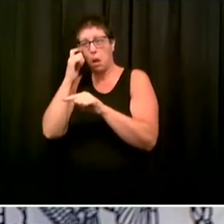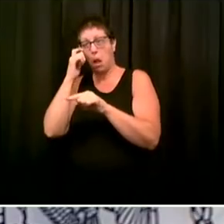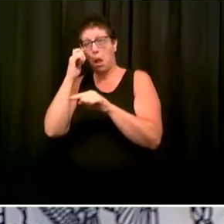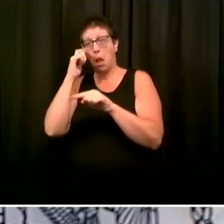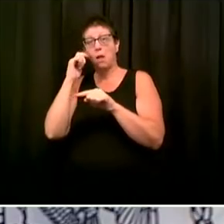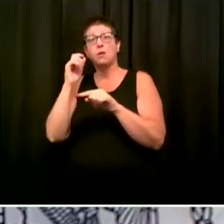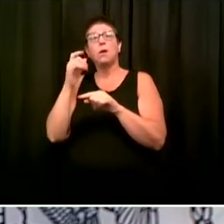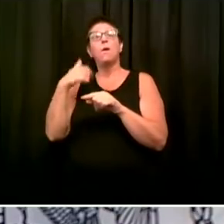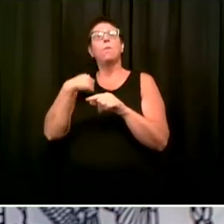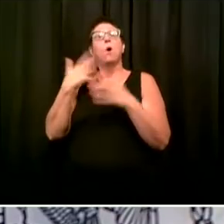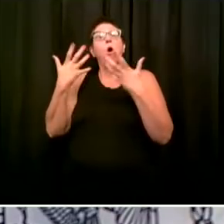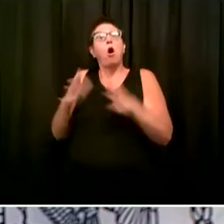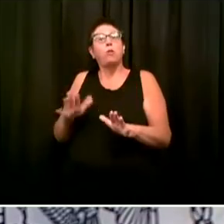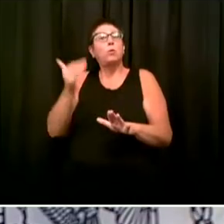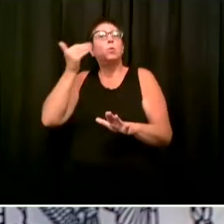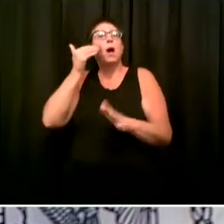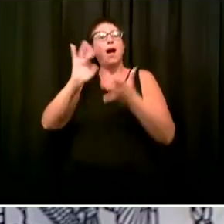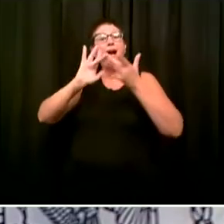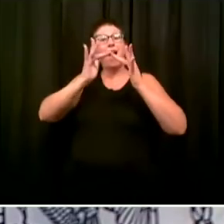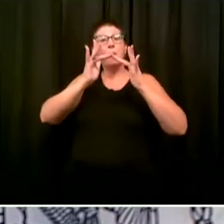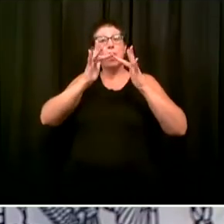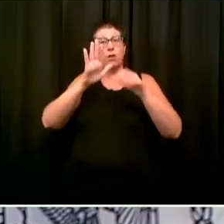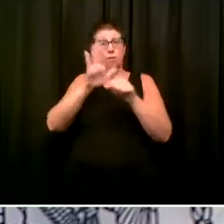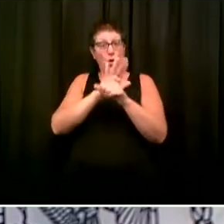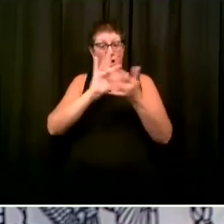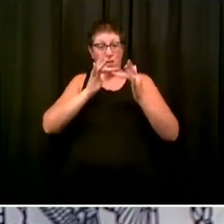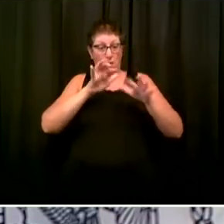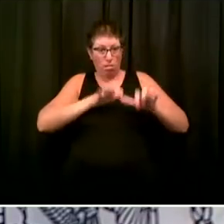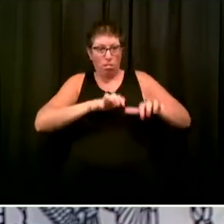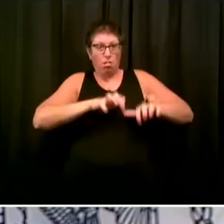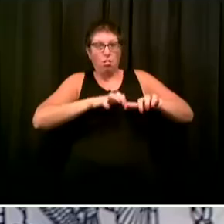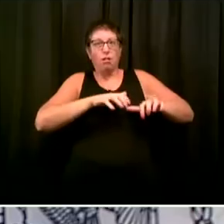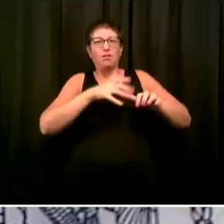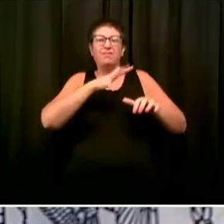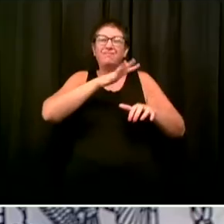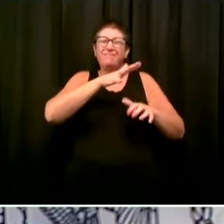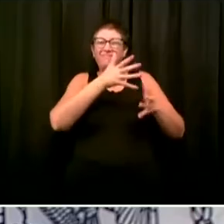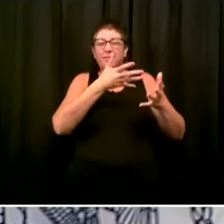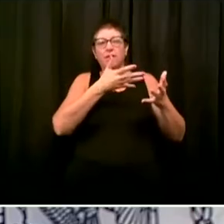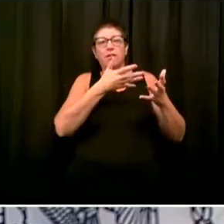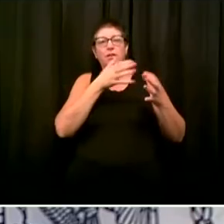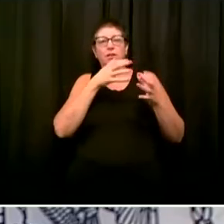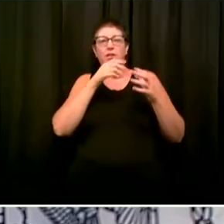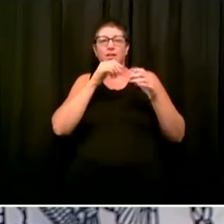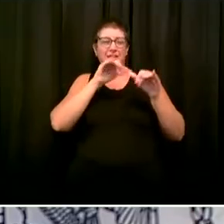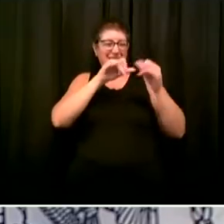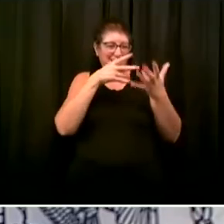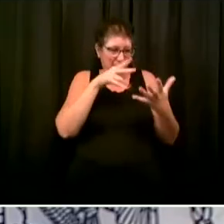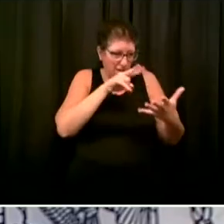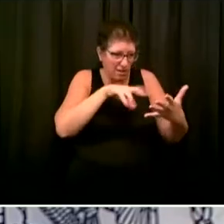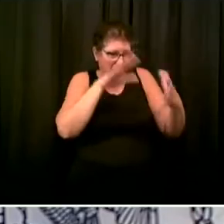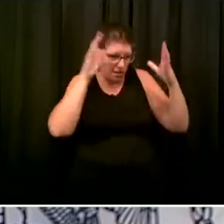CHDRILENT O EGT EANDCAUTION FR,QUALITY EDUCATIN.O WE KNOW WE ARE STRUGGLING WITH IN ALL